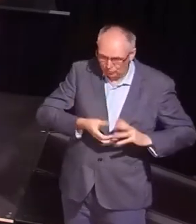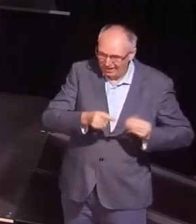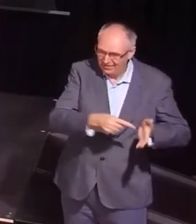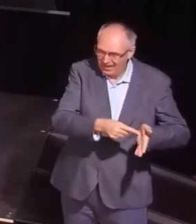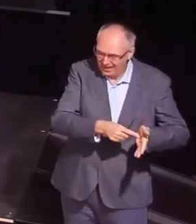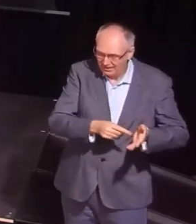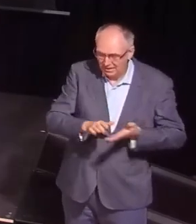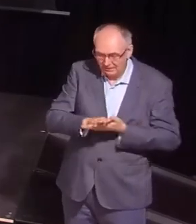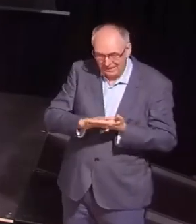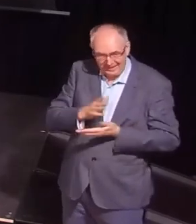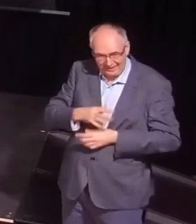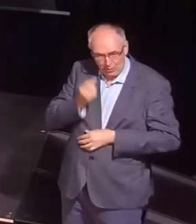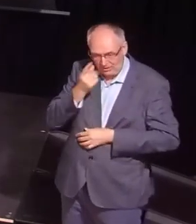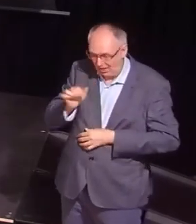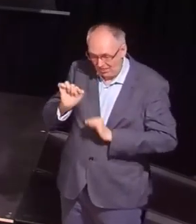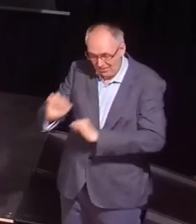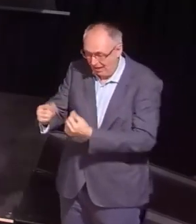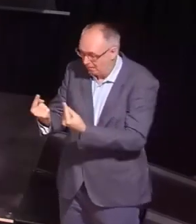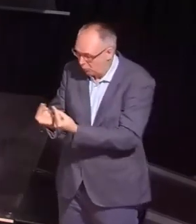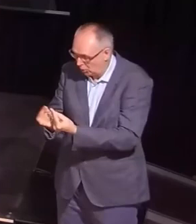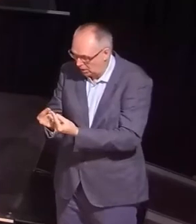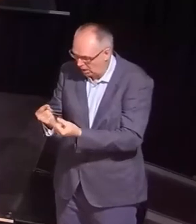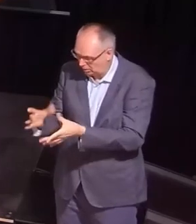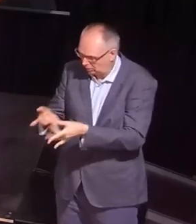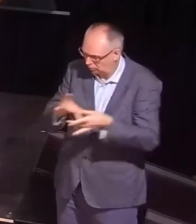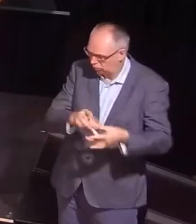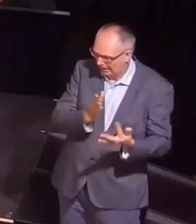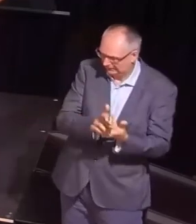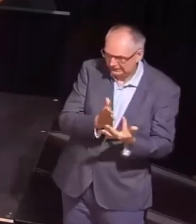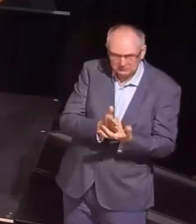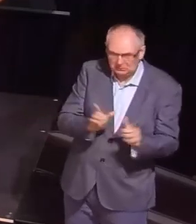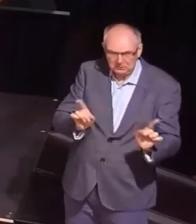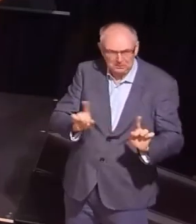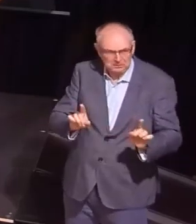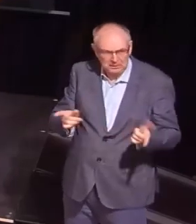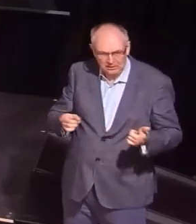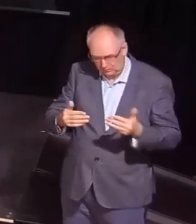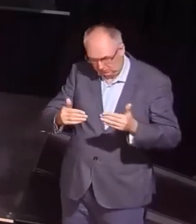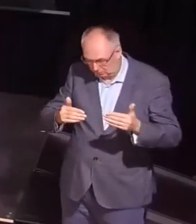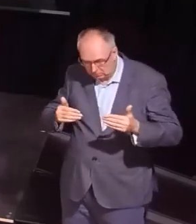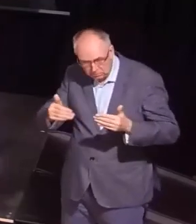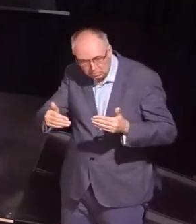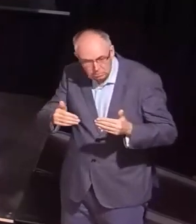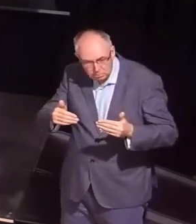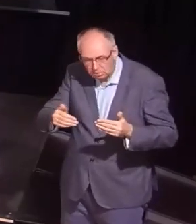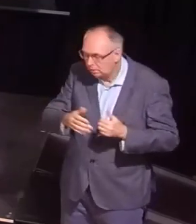in relation to accessibility. And finally help foster community connections.